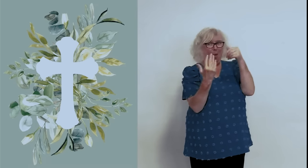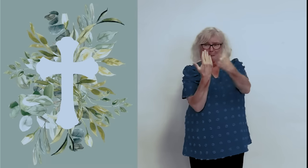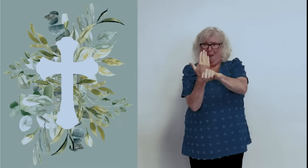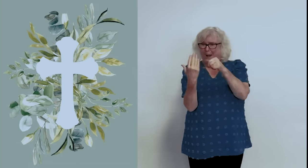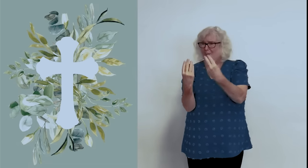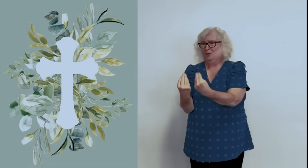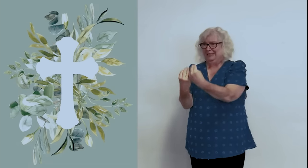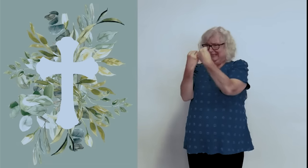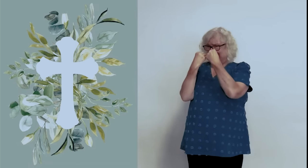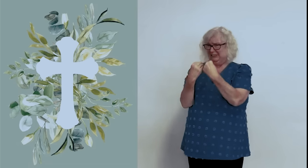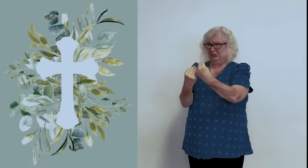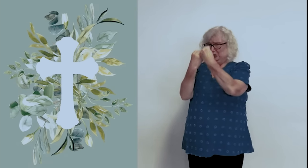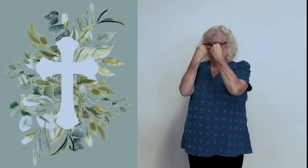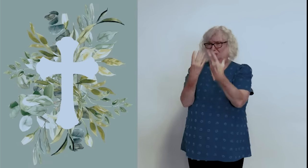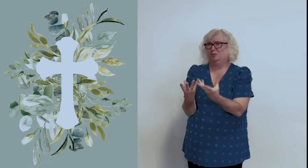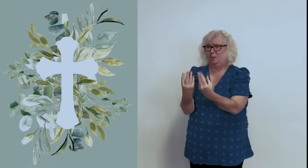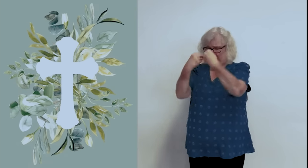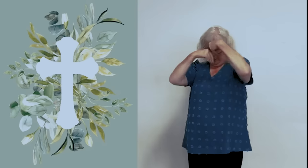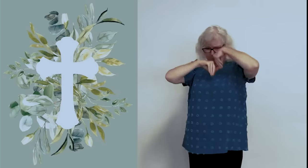that teach us and inspire us.